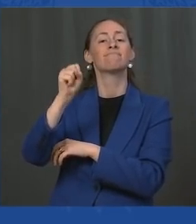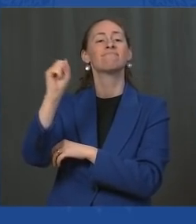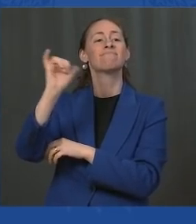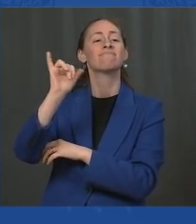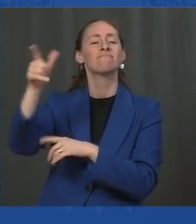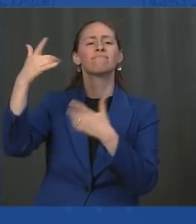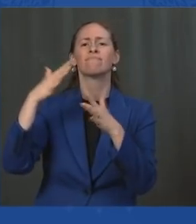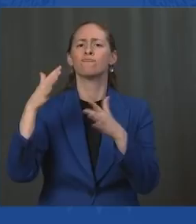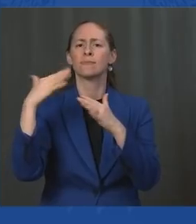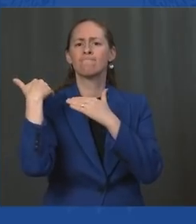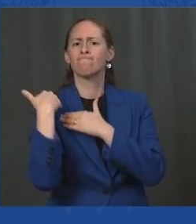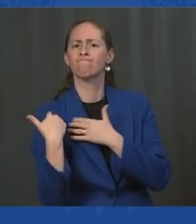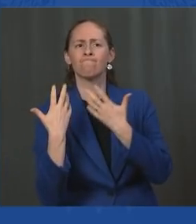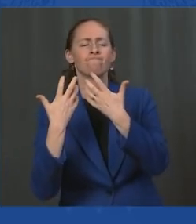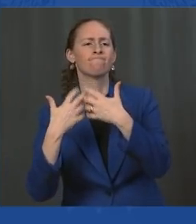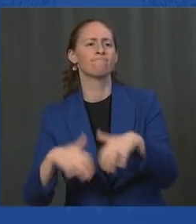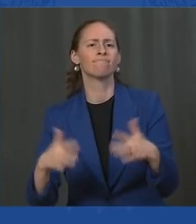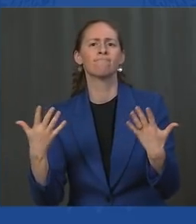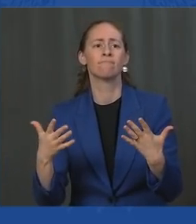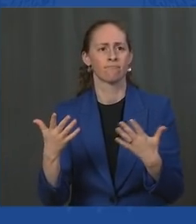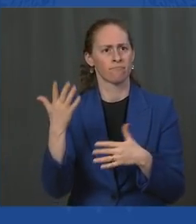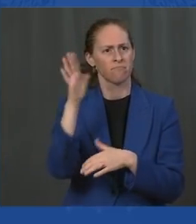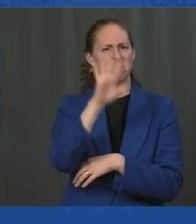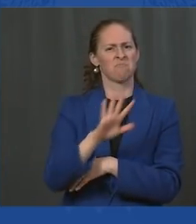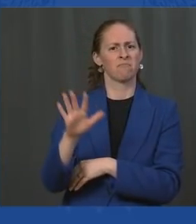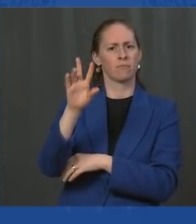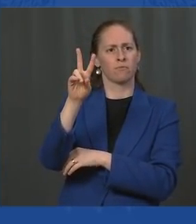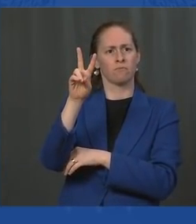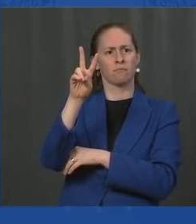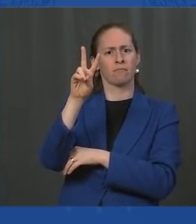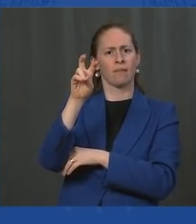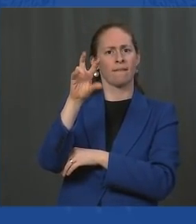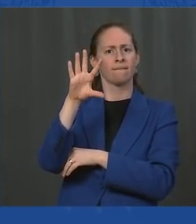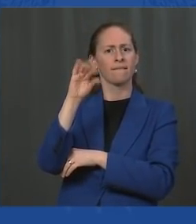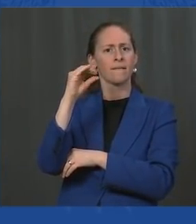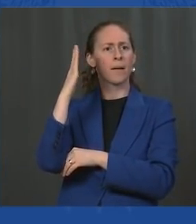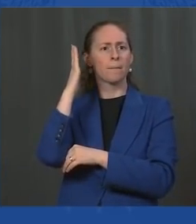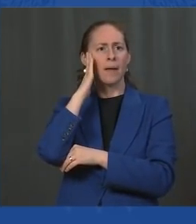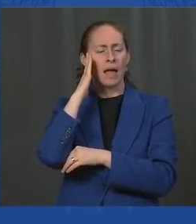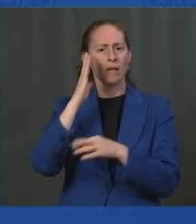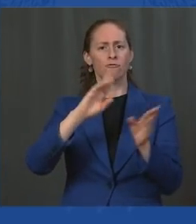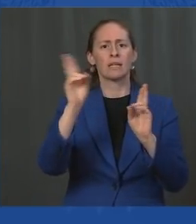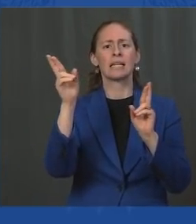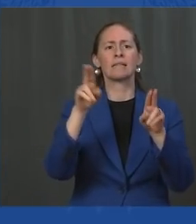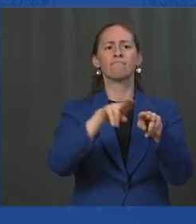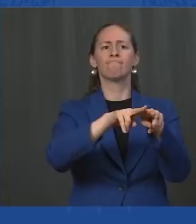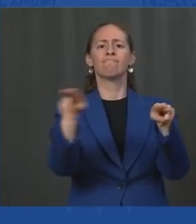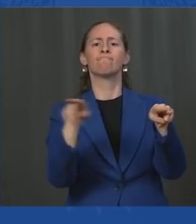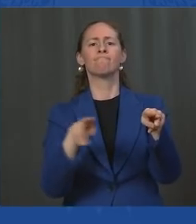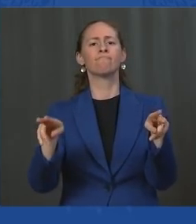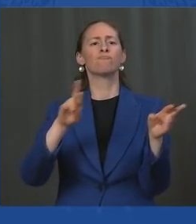a 250-bed federal medical shelter in New Orleans and five medical assistance teams